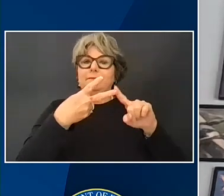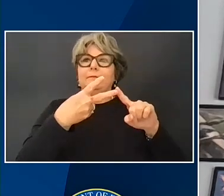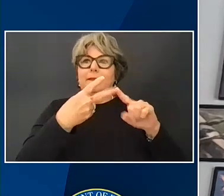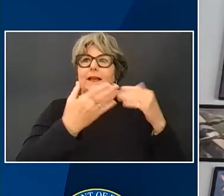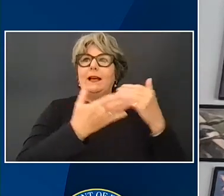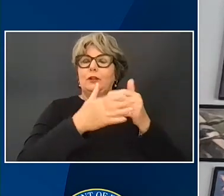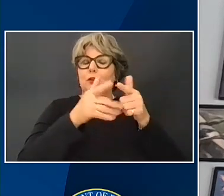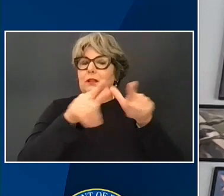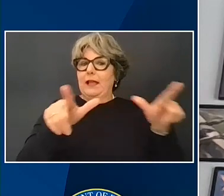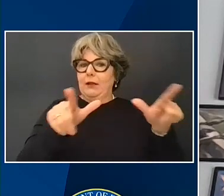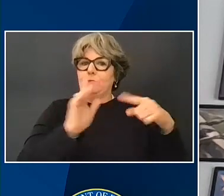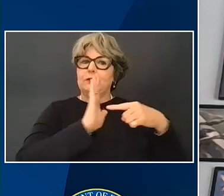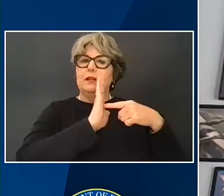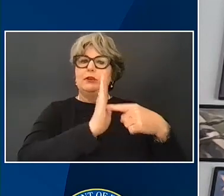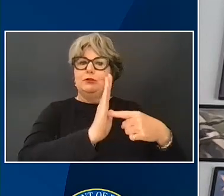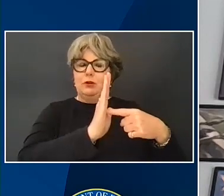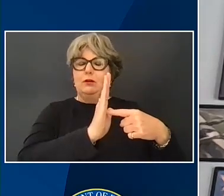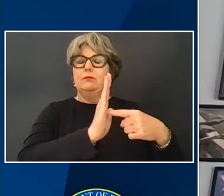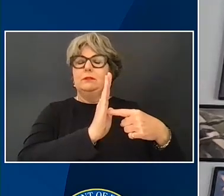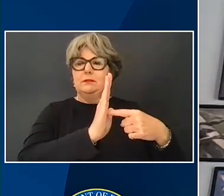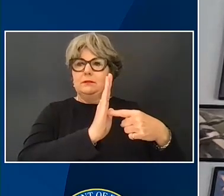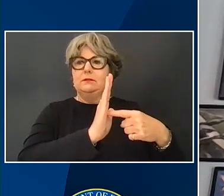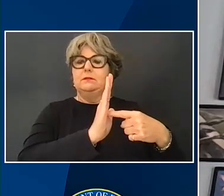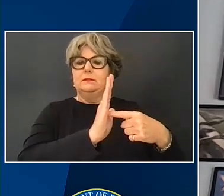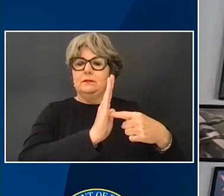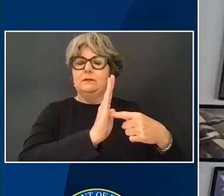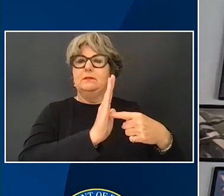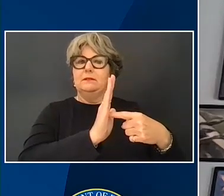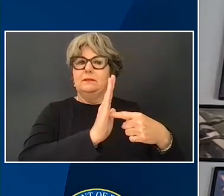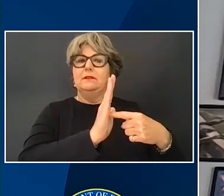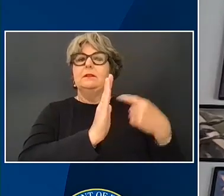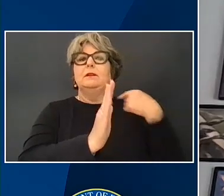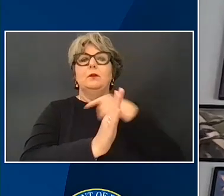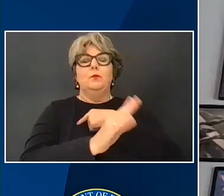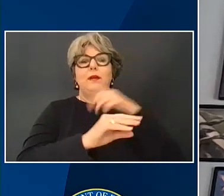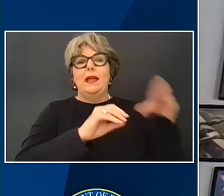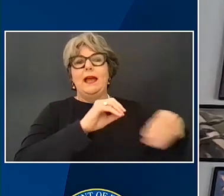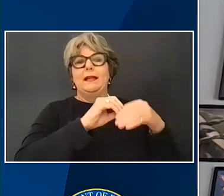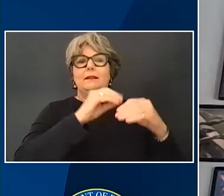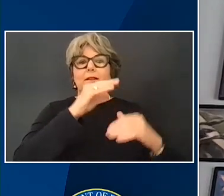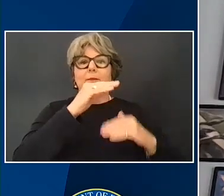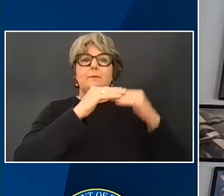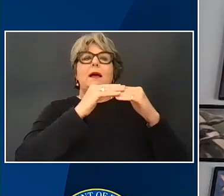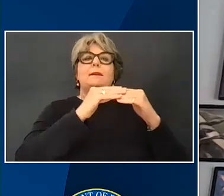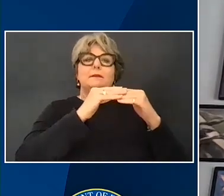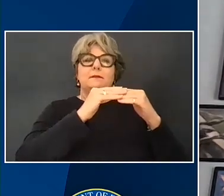this is then when we said we put in the maximum time frame.